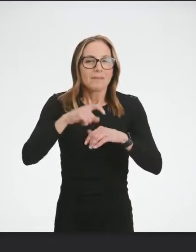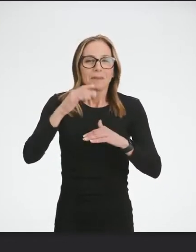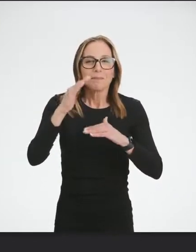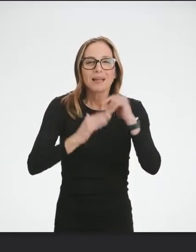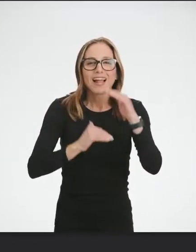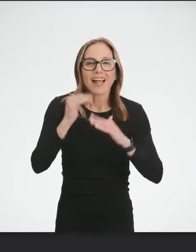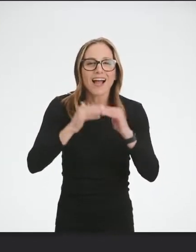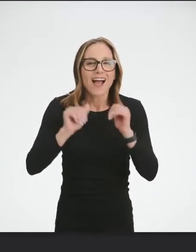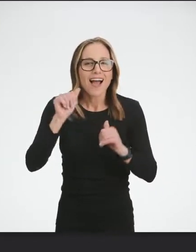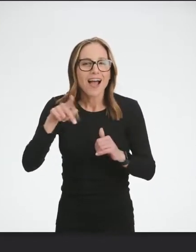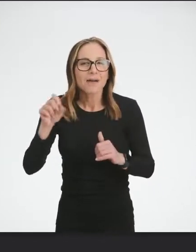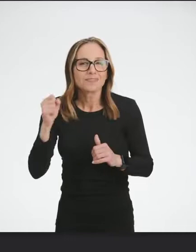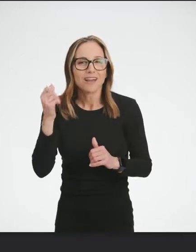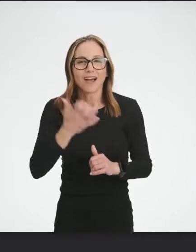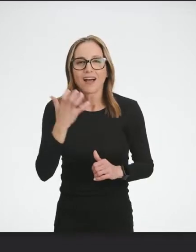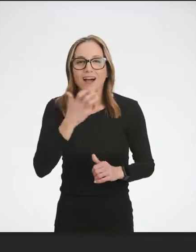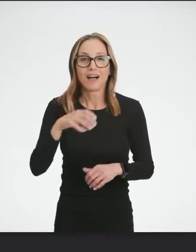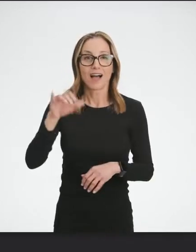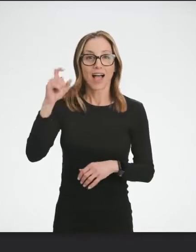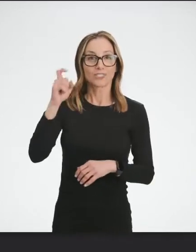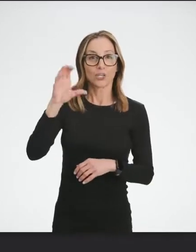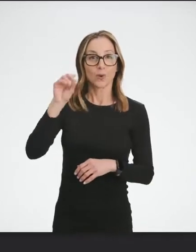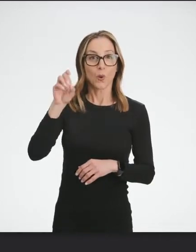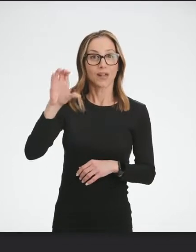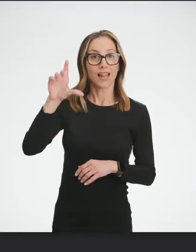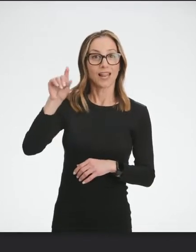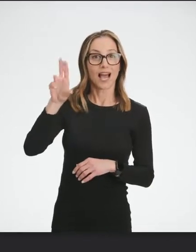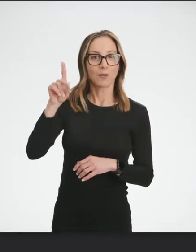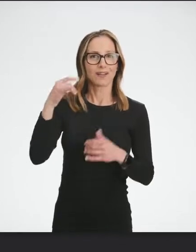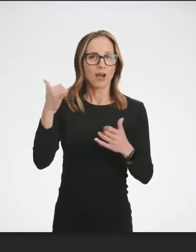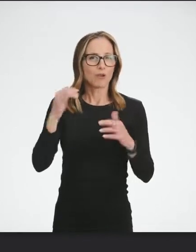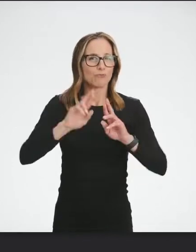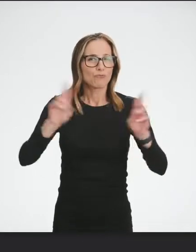Xcode Cloud is now ready to help you build better apps faster.